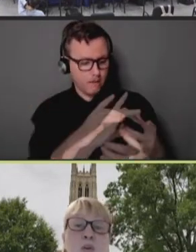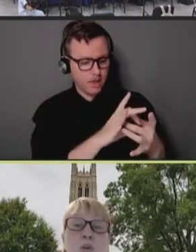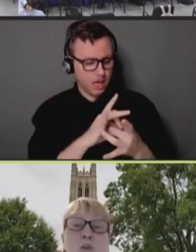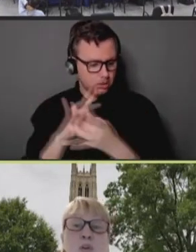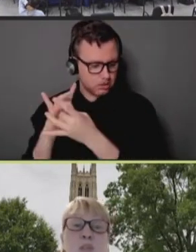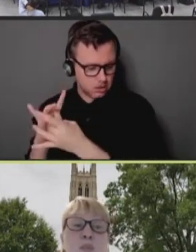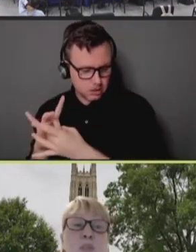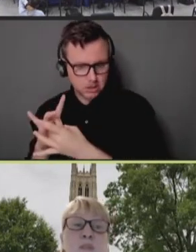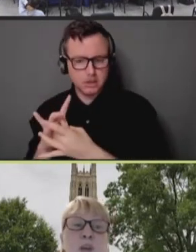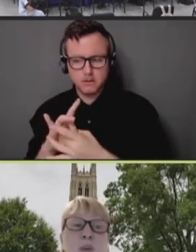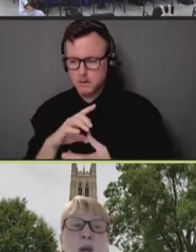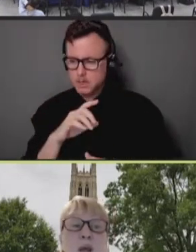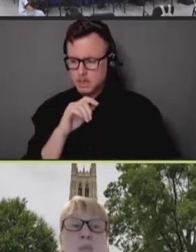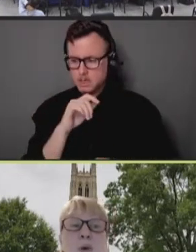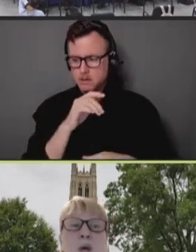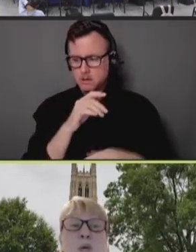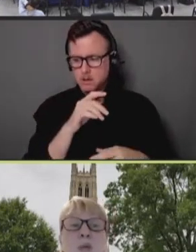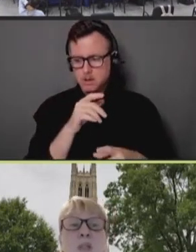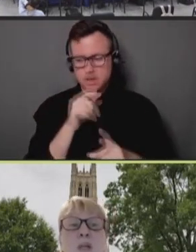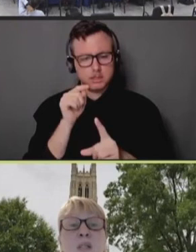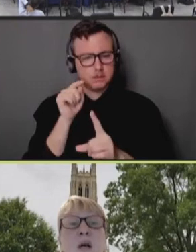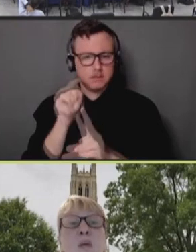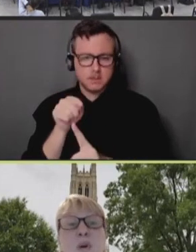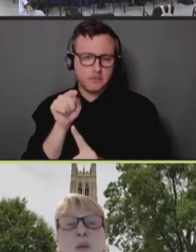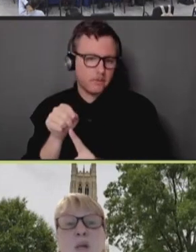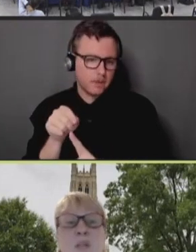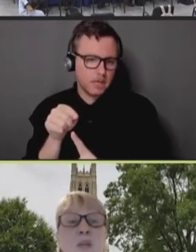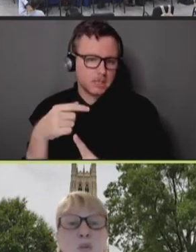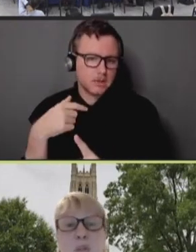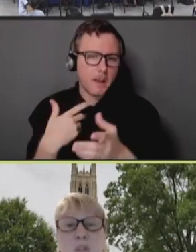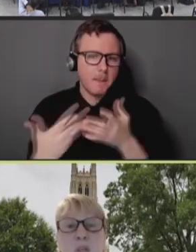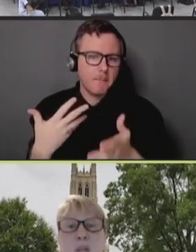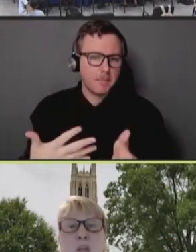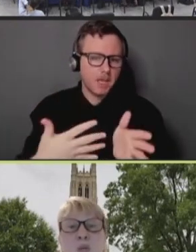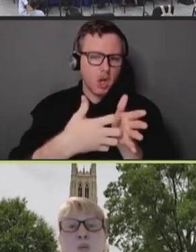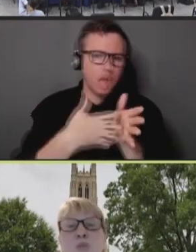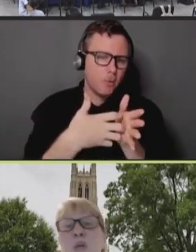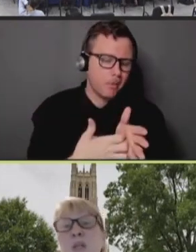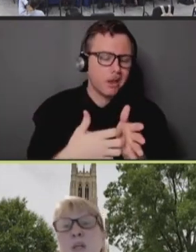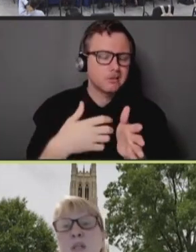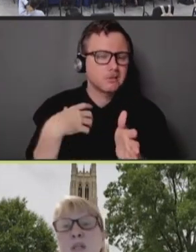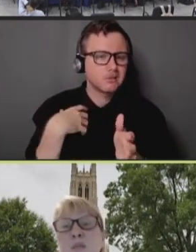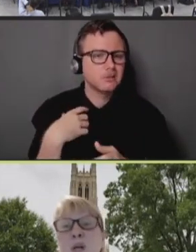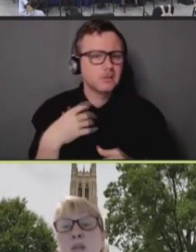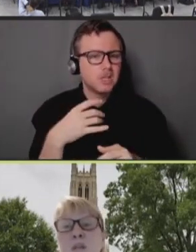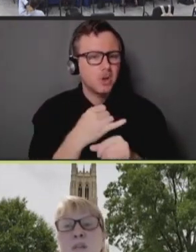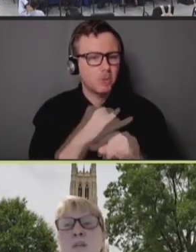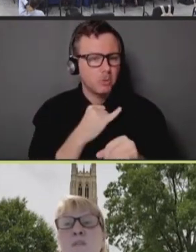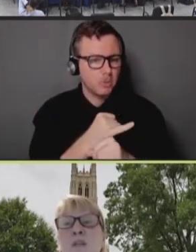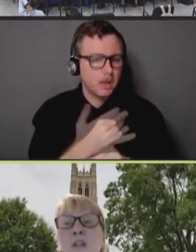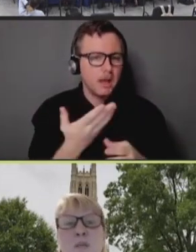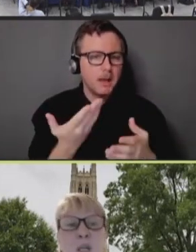or not only specific microbes but rather compromised immunity, which may increase brain vulnerability